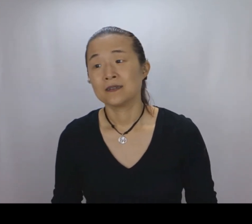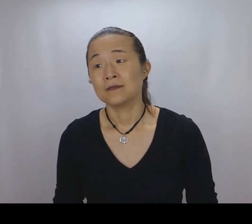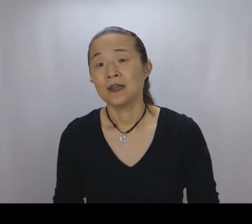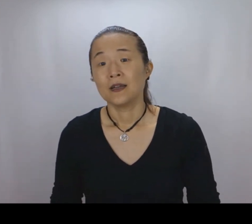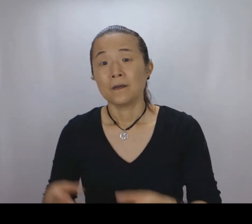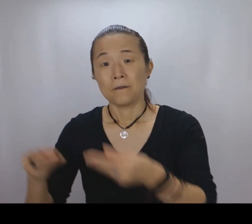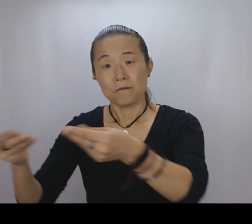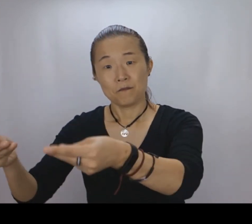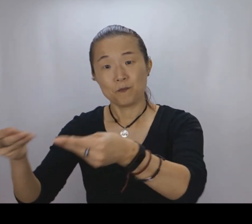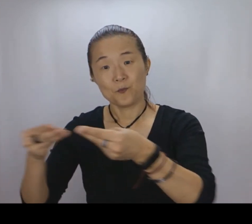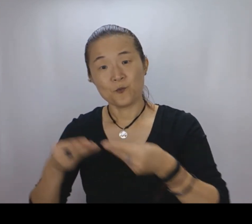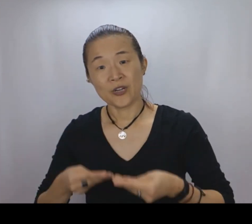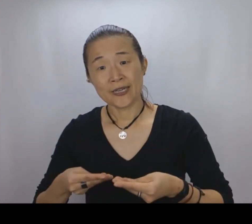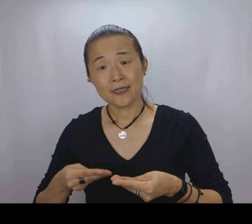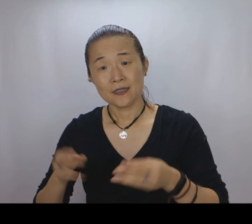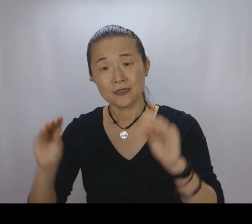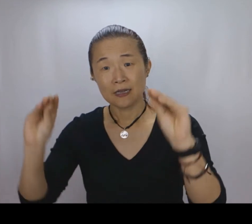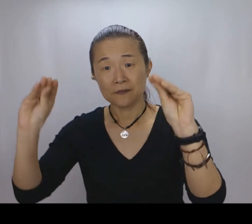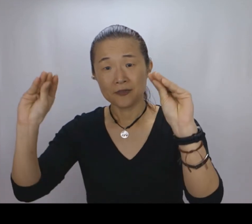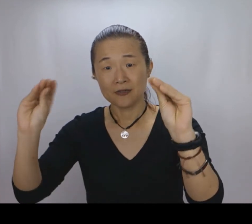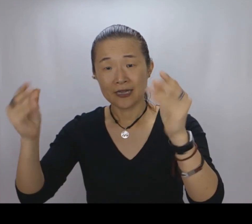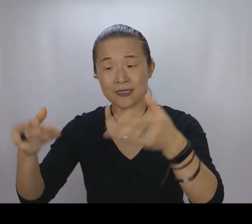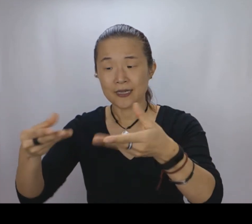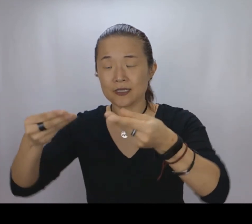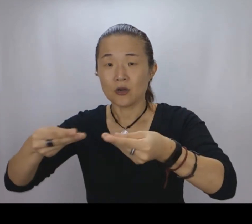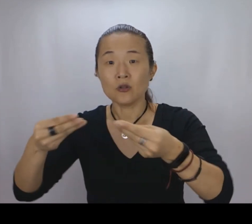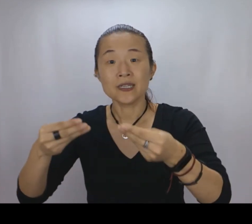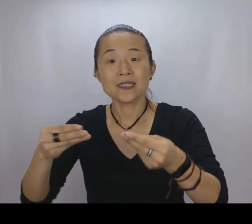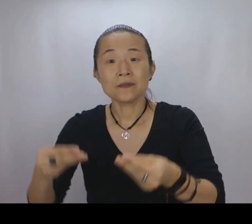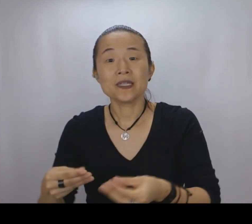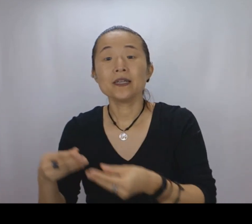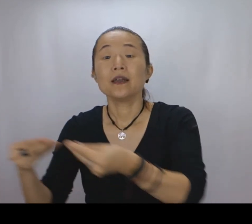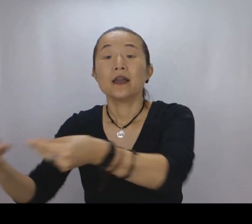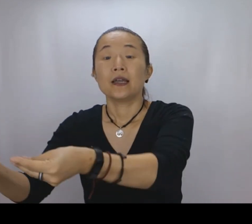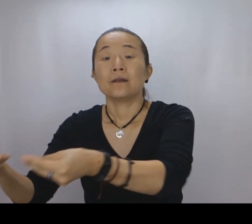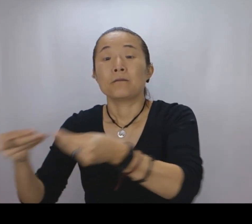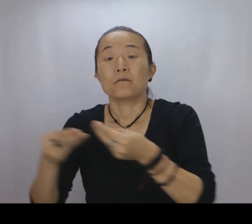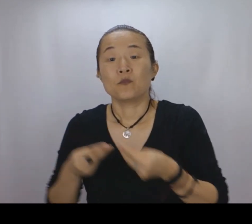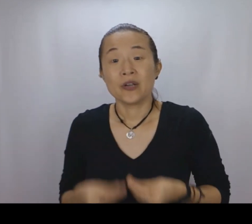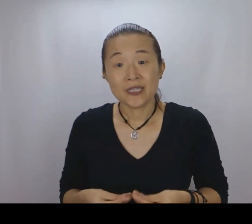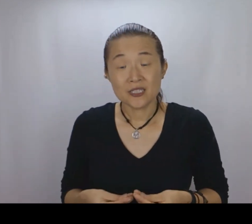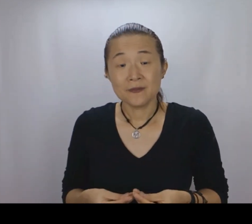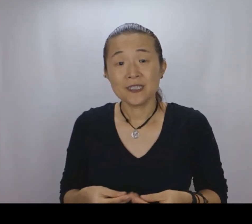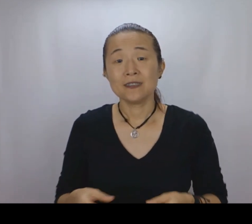So, bring you have two hands like it's holding something and bring it to me